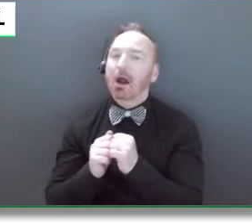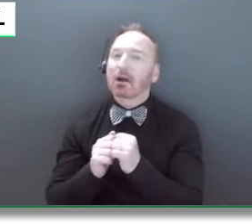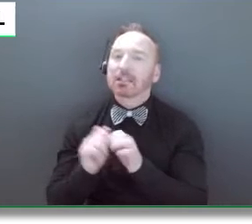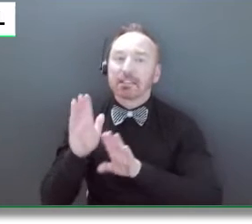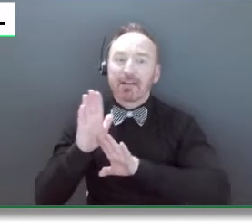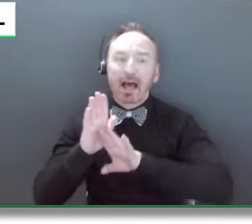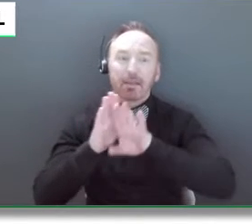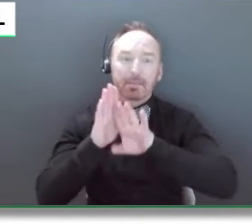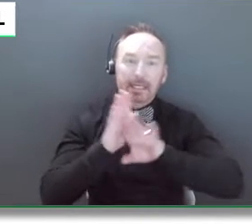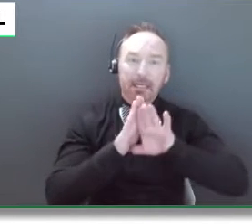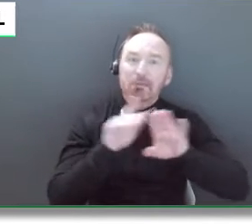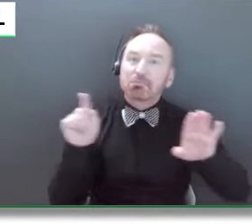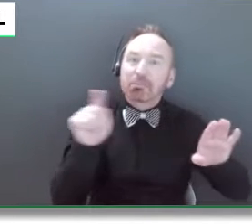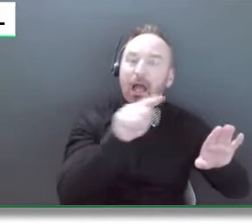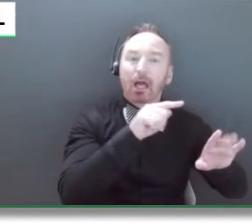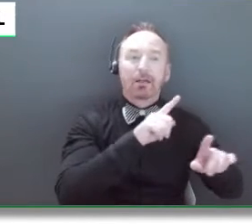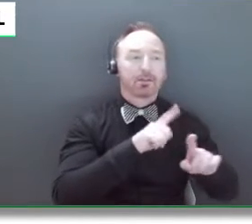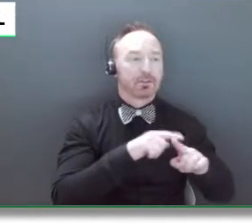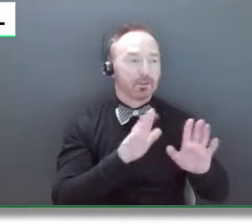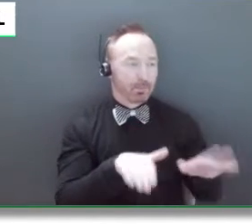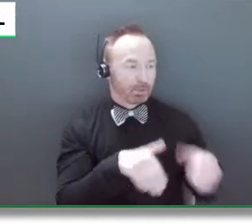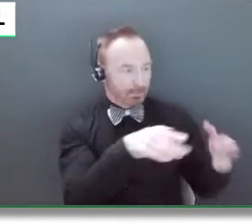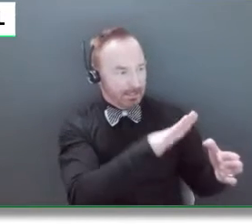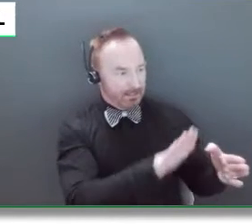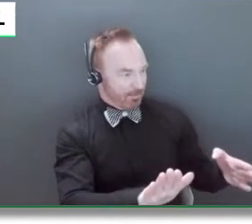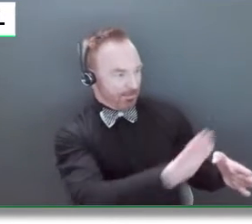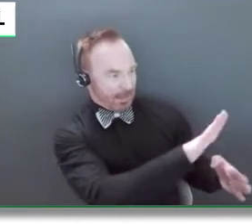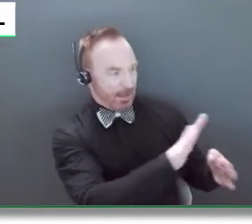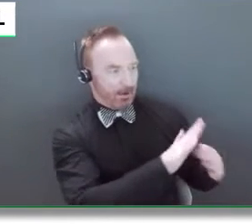have that experience and and to learn and